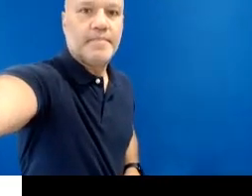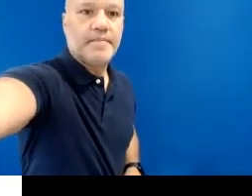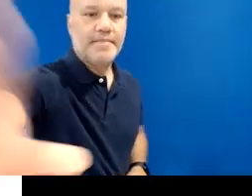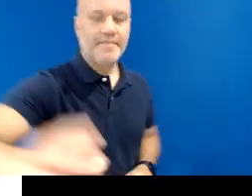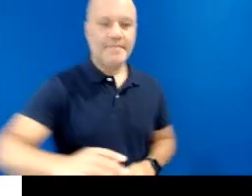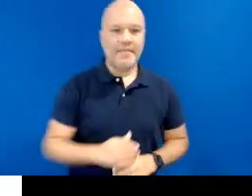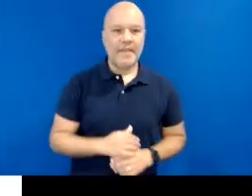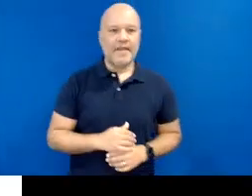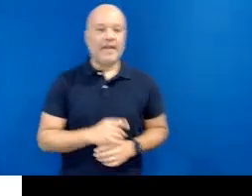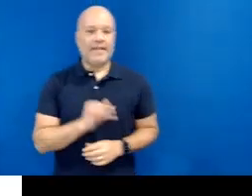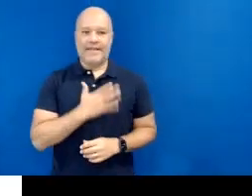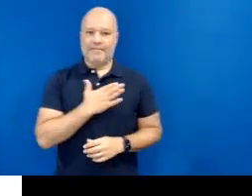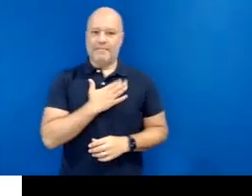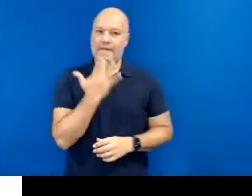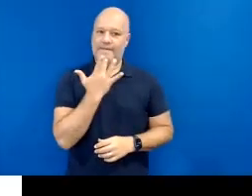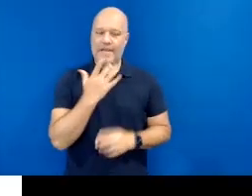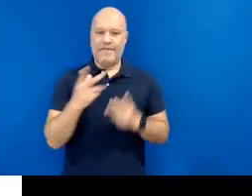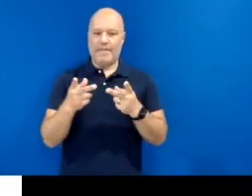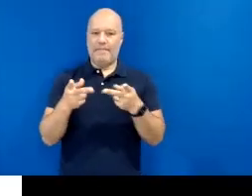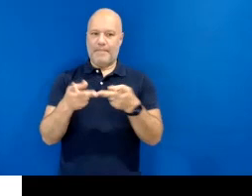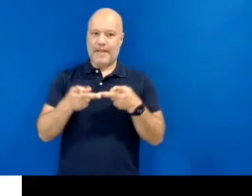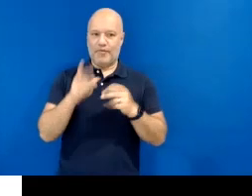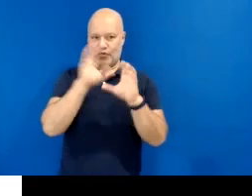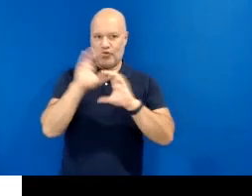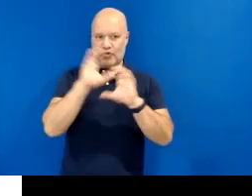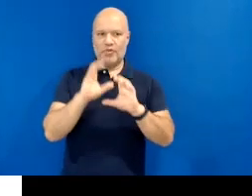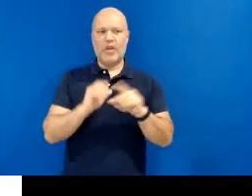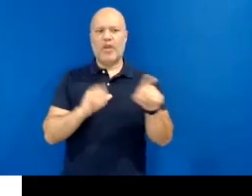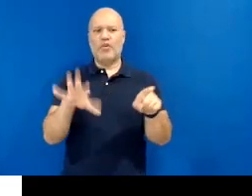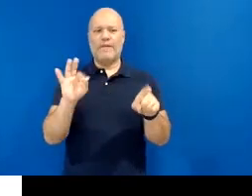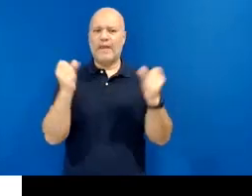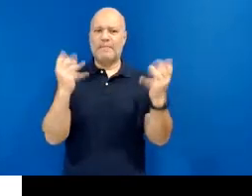And you can find tons of LibGuides related to OER to that.